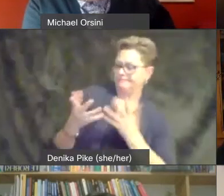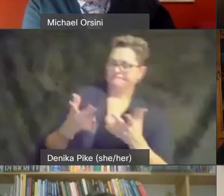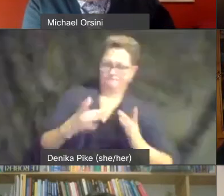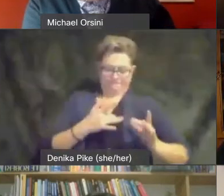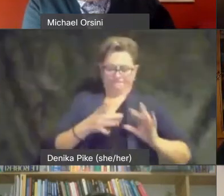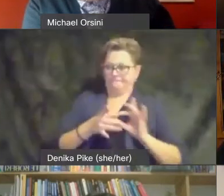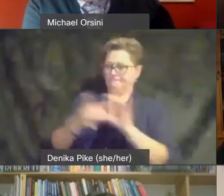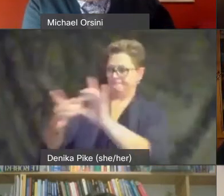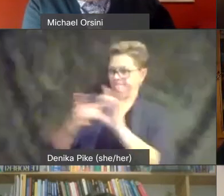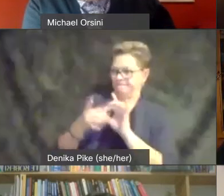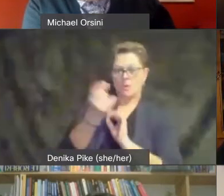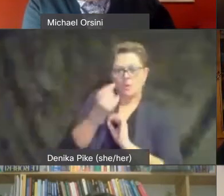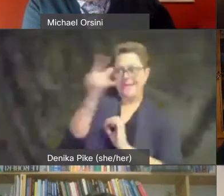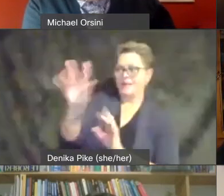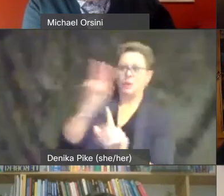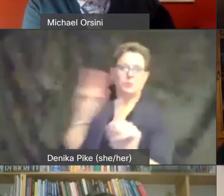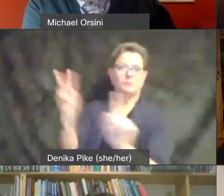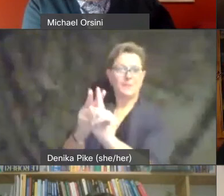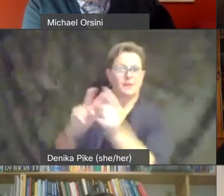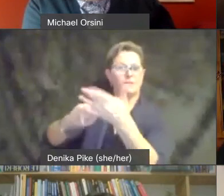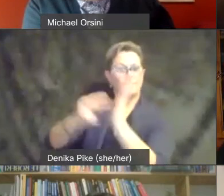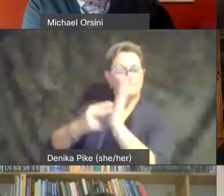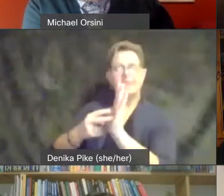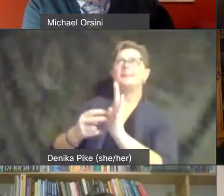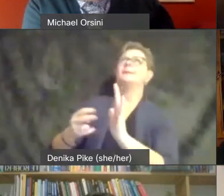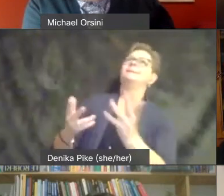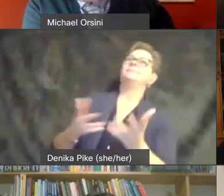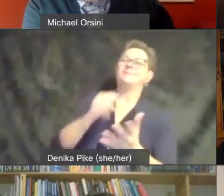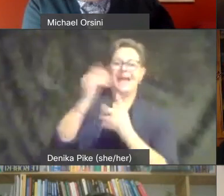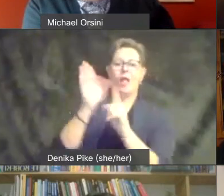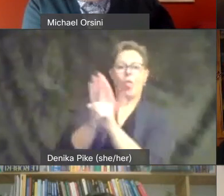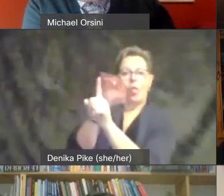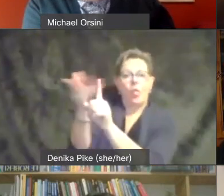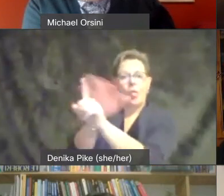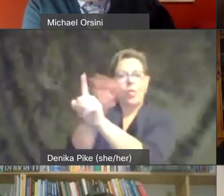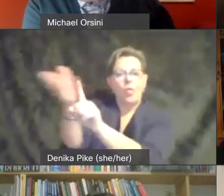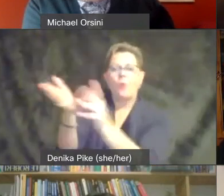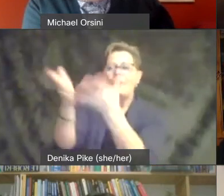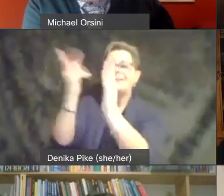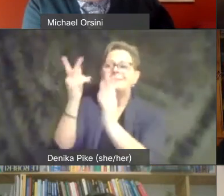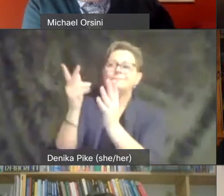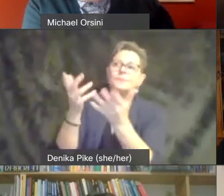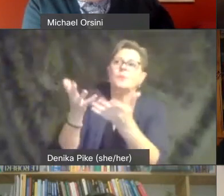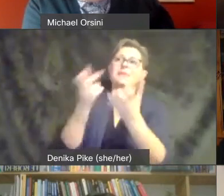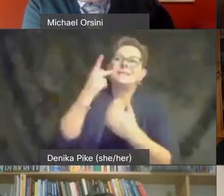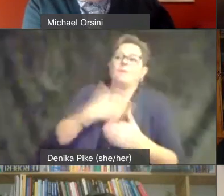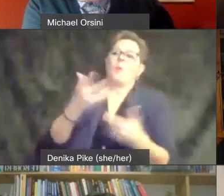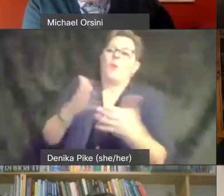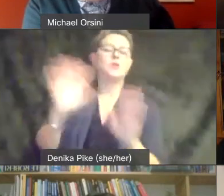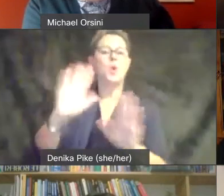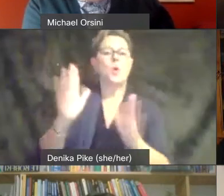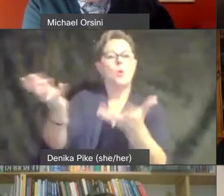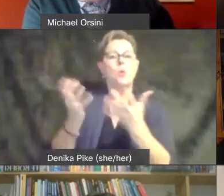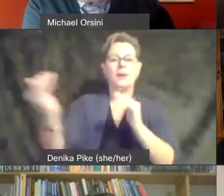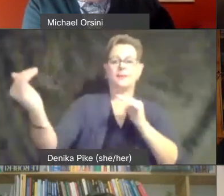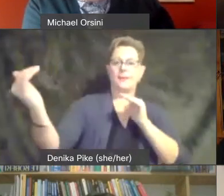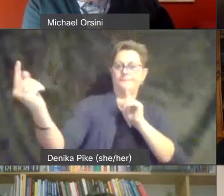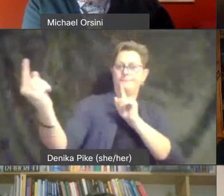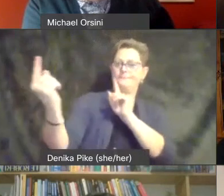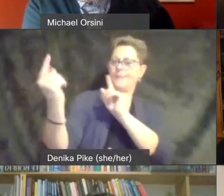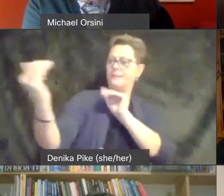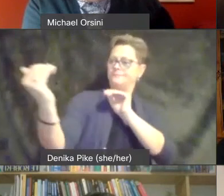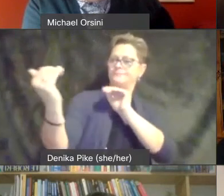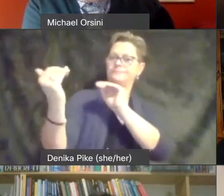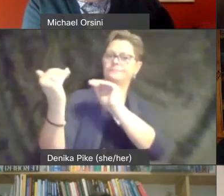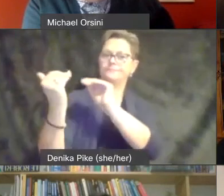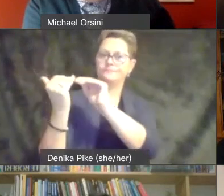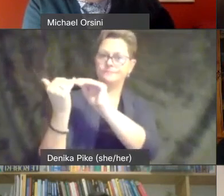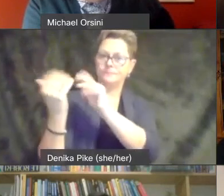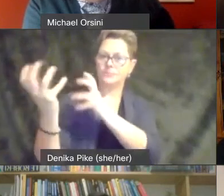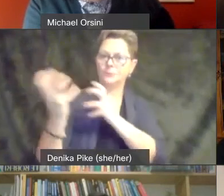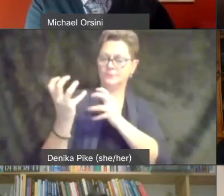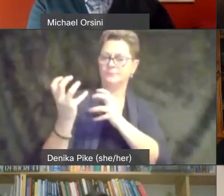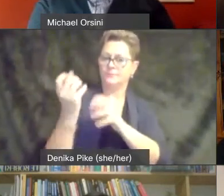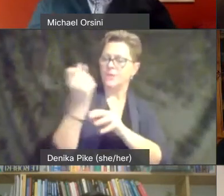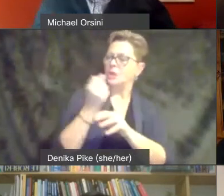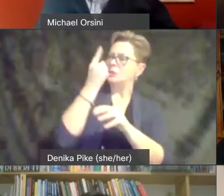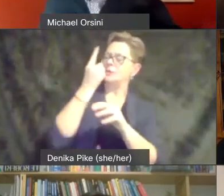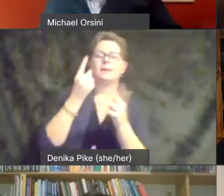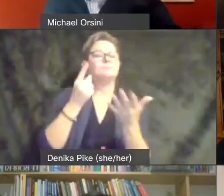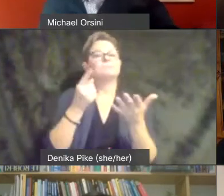Them around 2, I don't want to say, bring around to our perspective, because that's not what we're trying to do. We're trying to find a middle ground. Um, we still have to understand why they feel that way. Um, and understand that. People are sometimes against them like that.